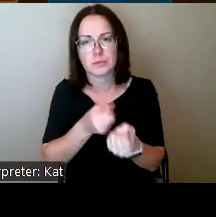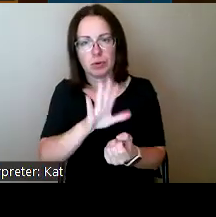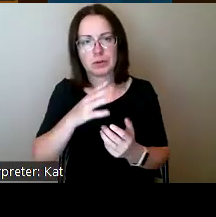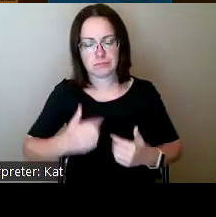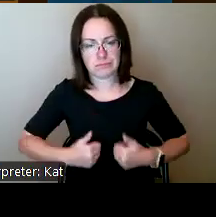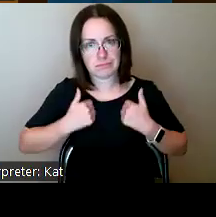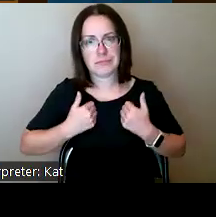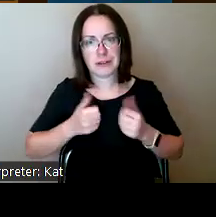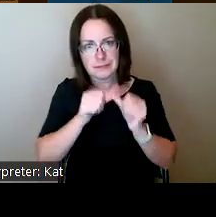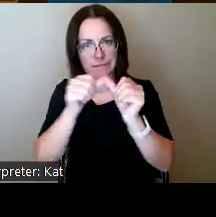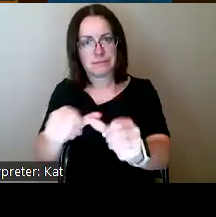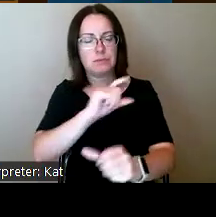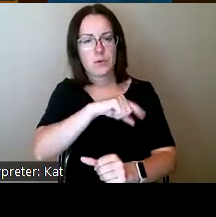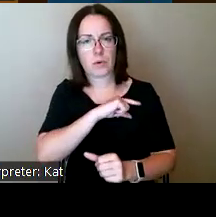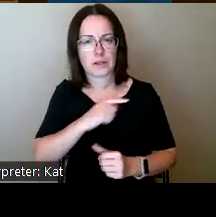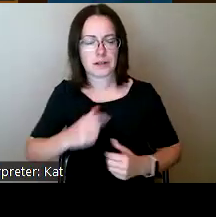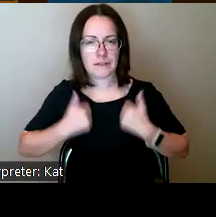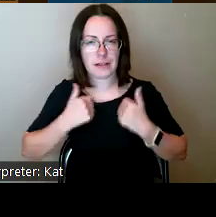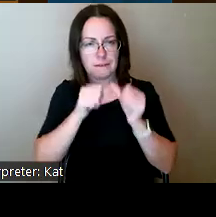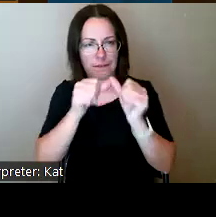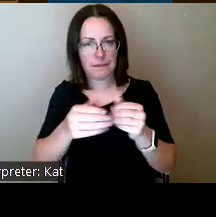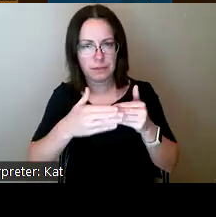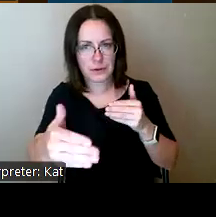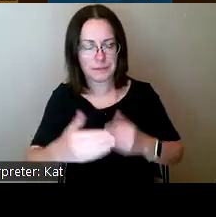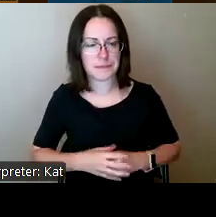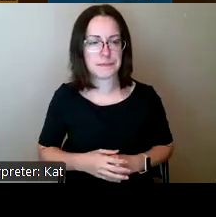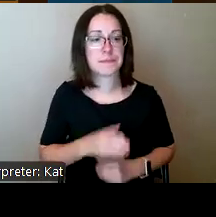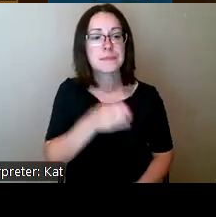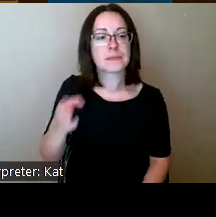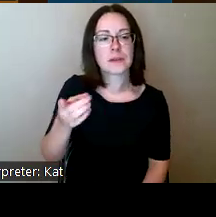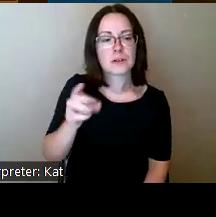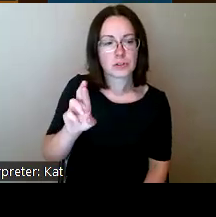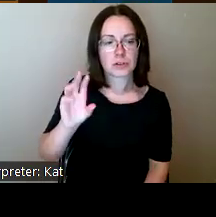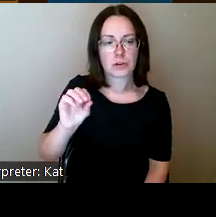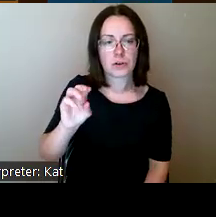is Dr. Dr. Yates Conwell who's professor in the department of psychiatry. His departmental roles